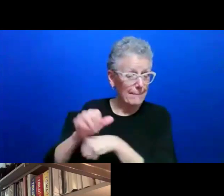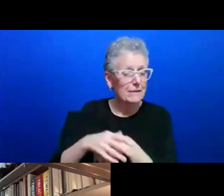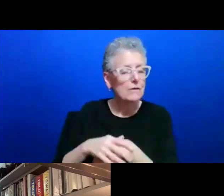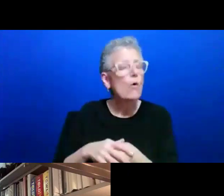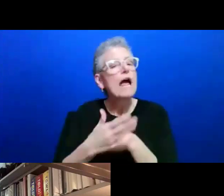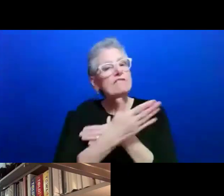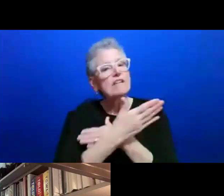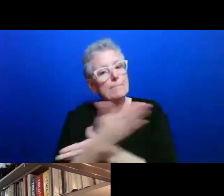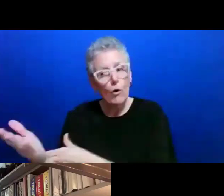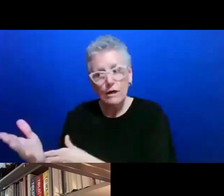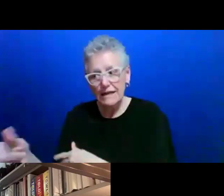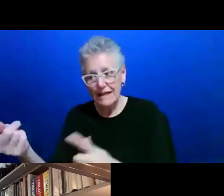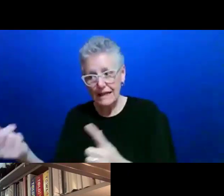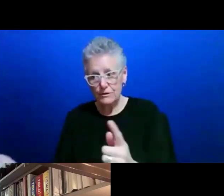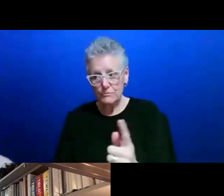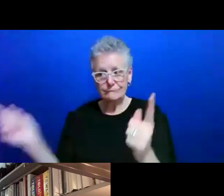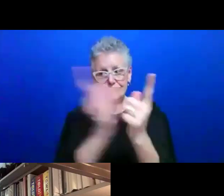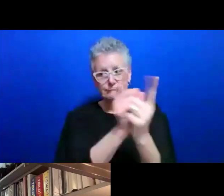greet their friends as they're coming in